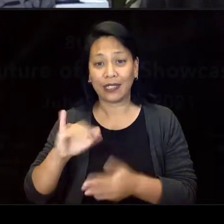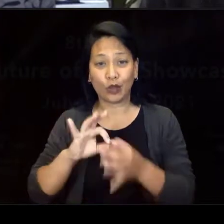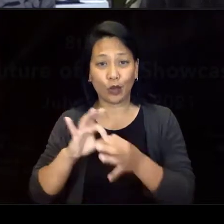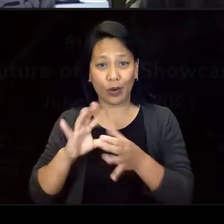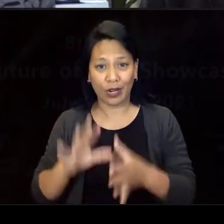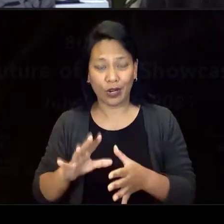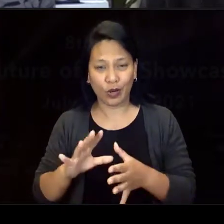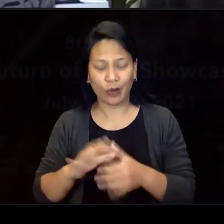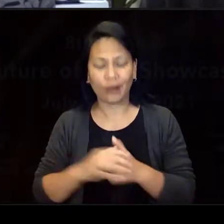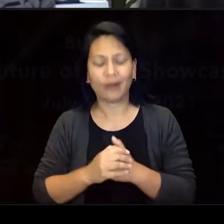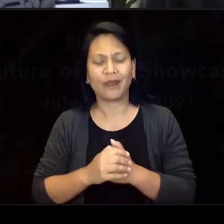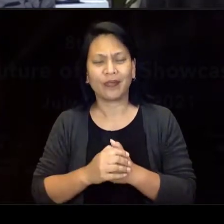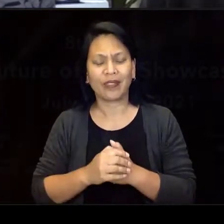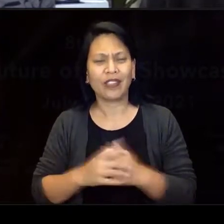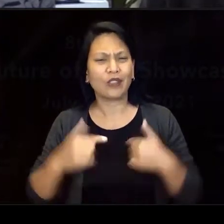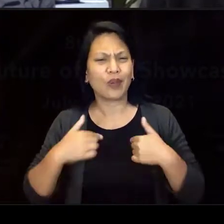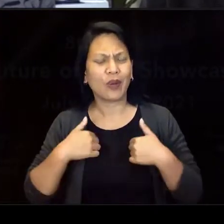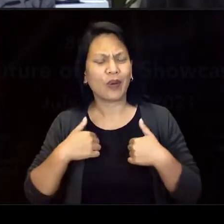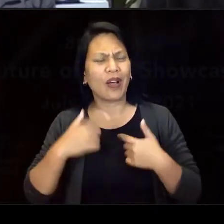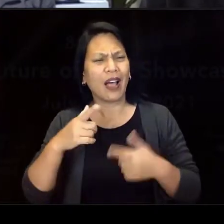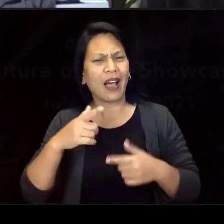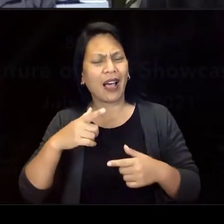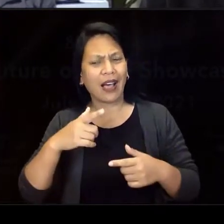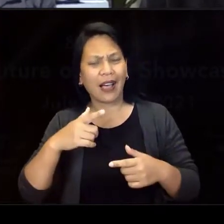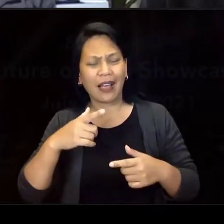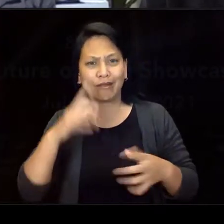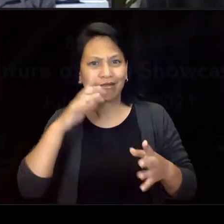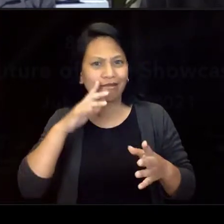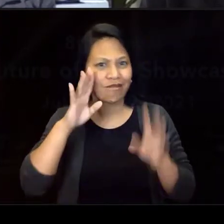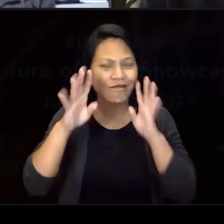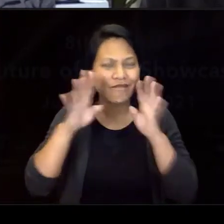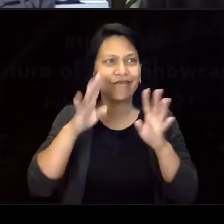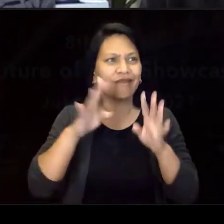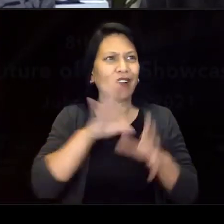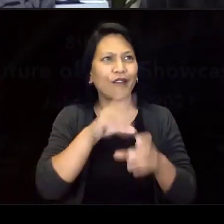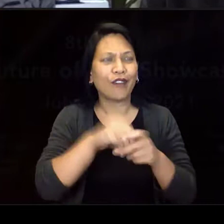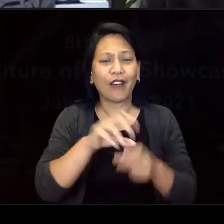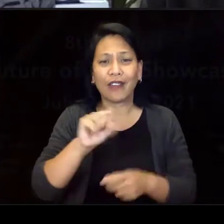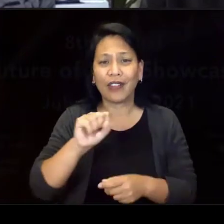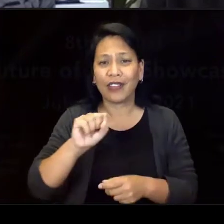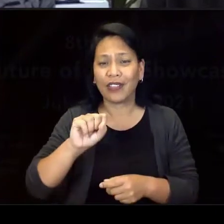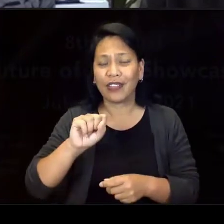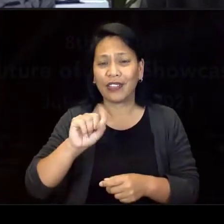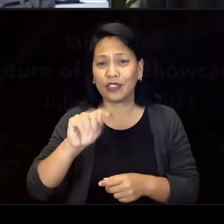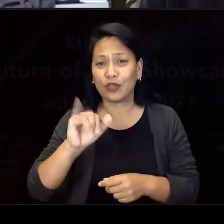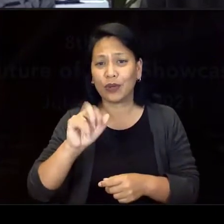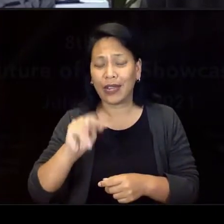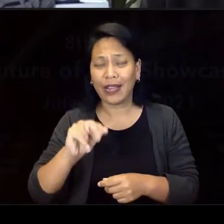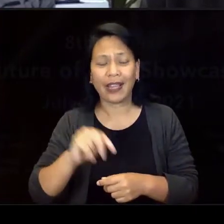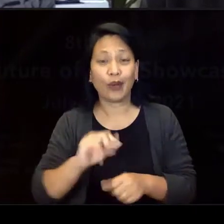But yeah, my choreography has brought me to shows like The Strain I'm working with Guillermo del Toro and,